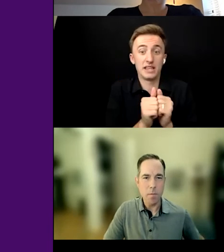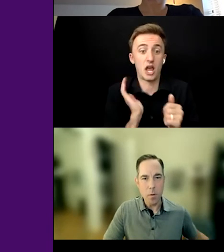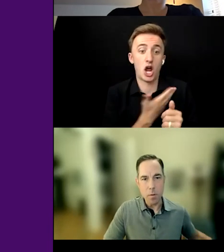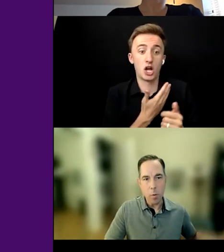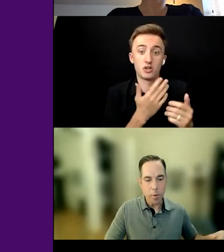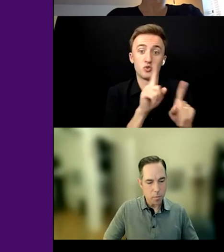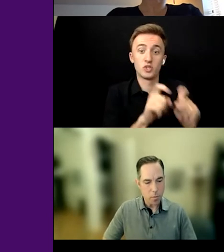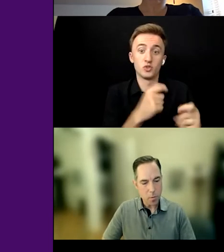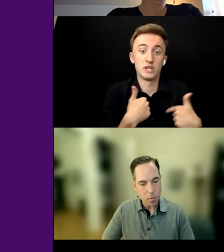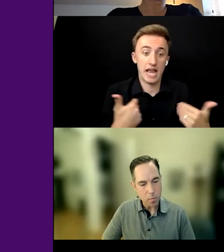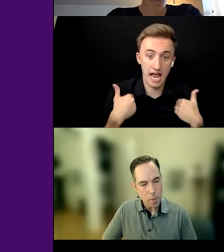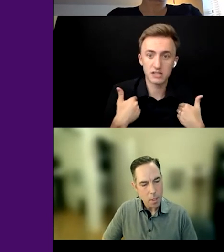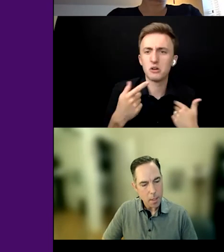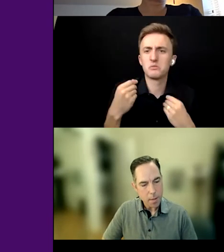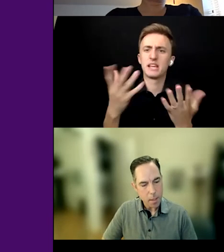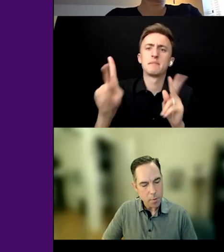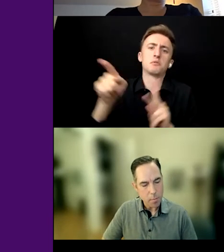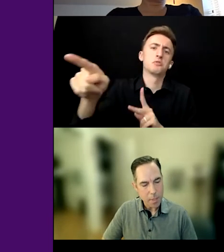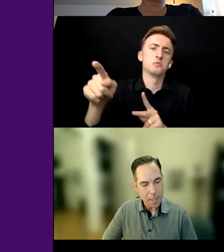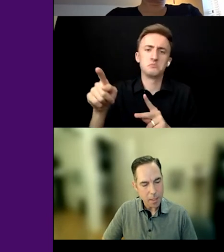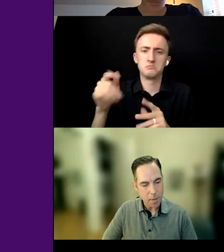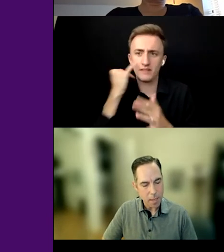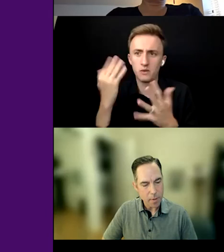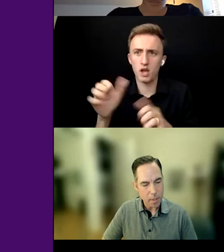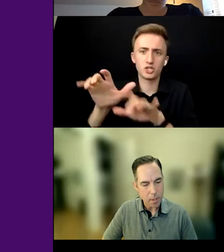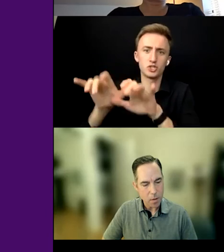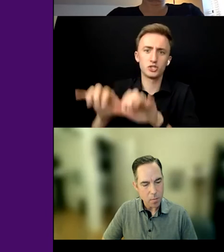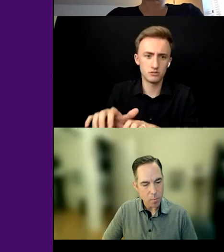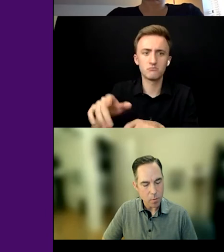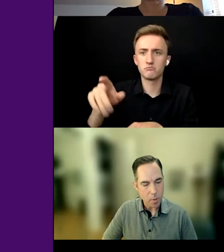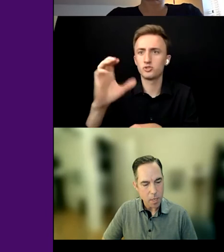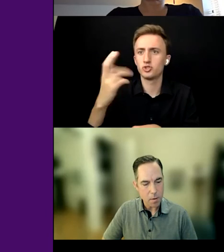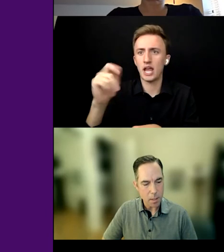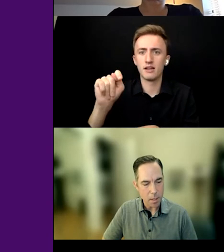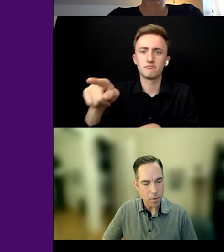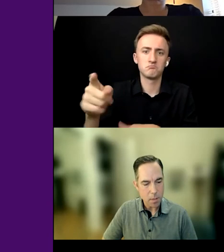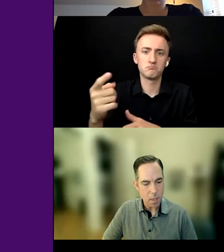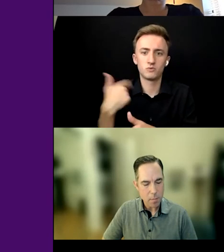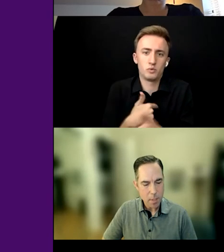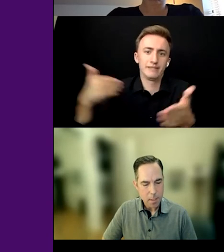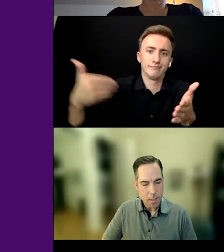folks a moment or two to type some in if they have anything. Here we are nearing the end of the time.